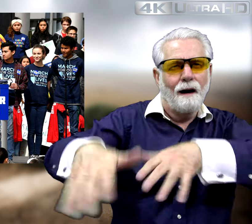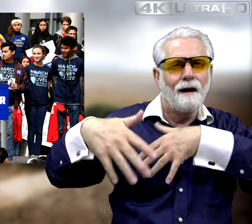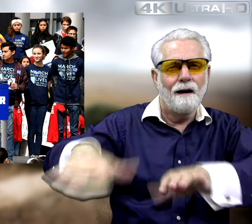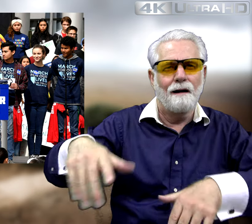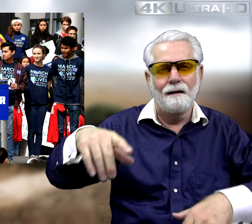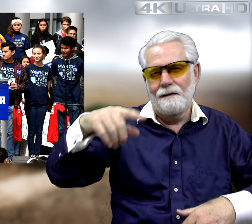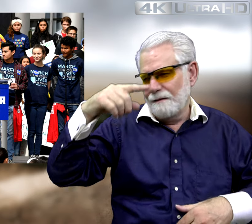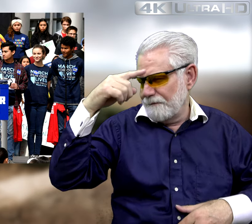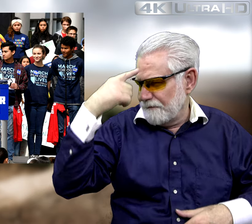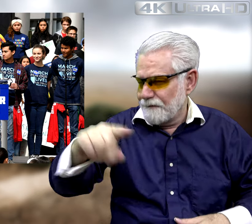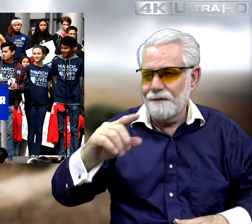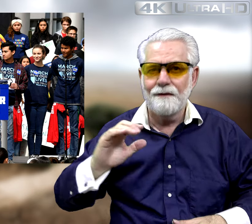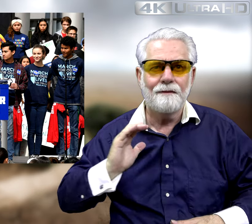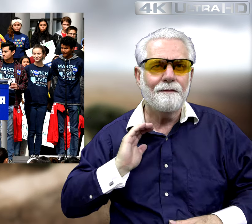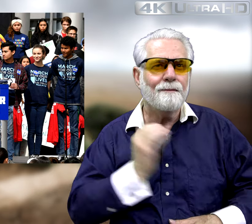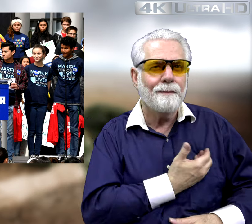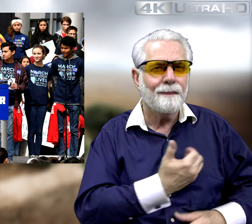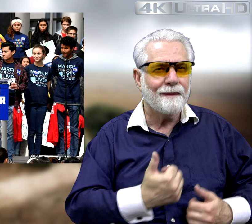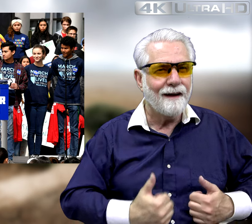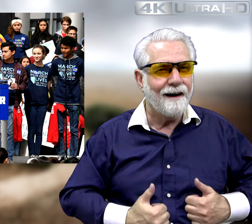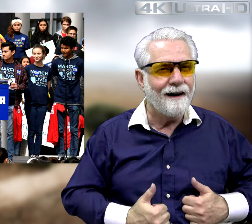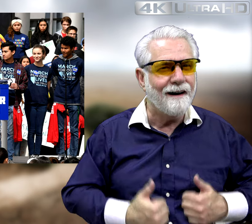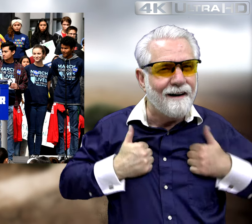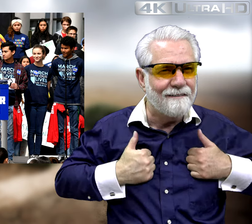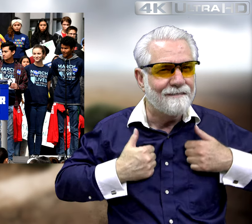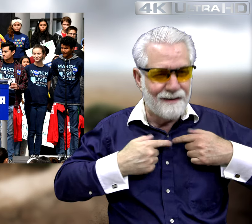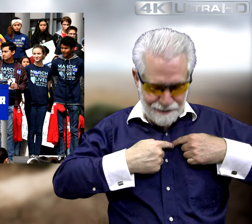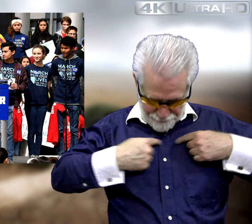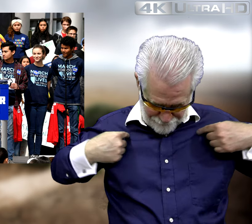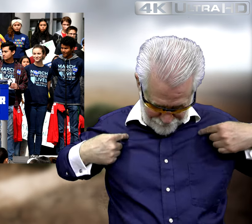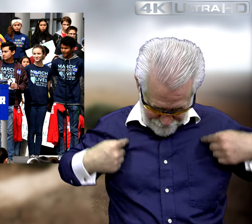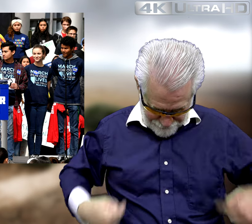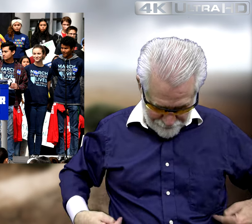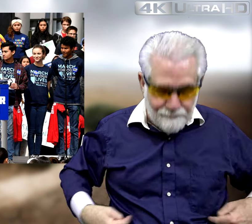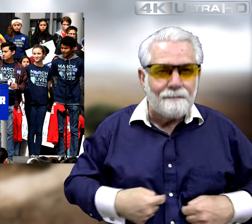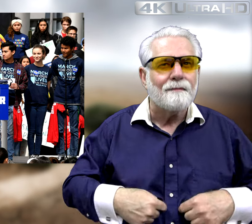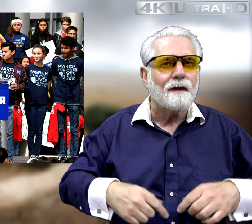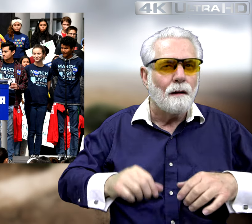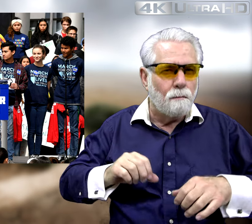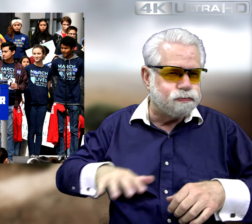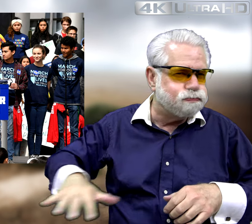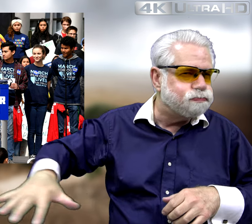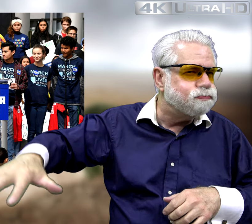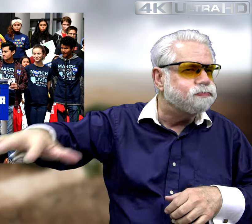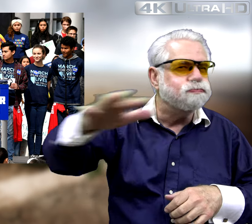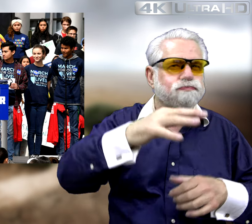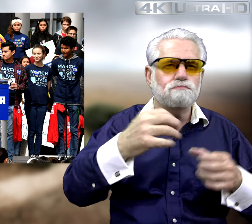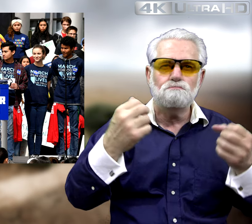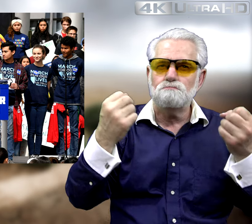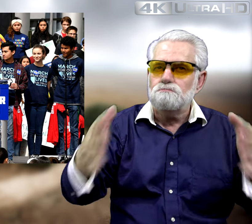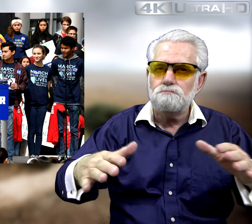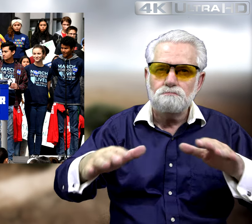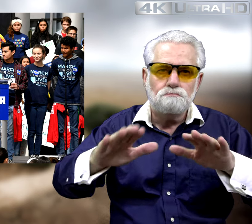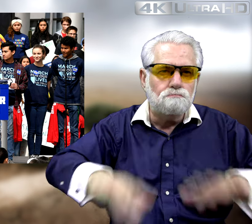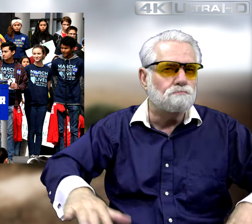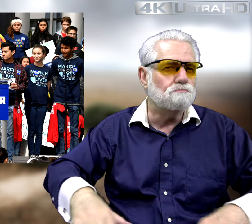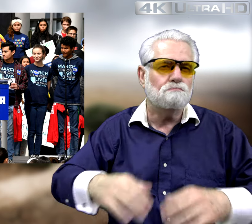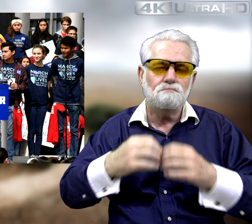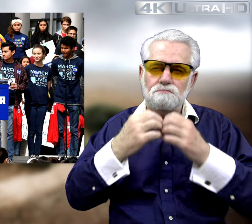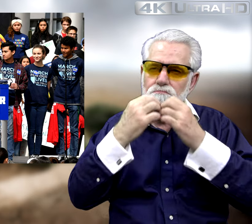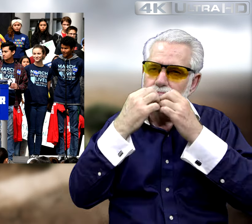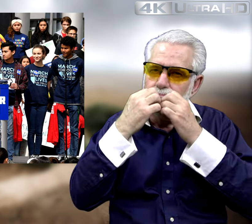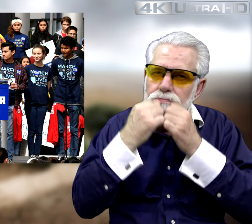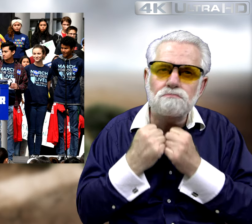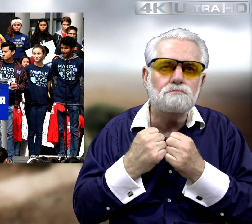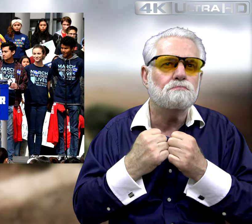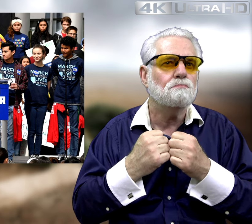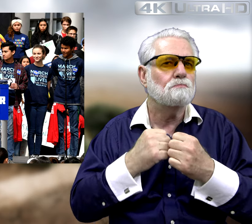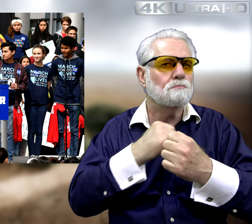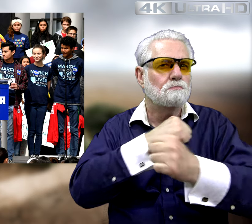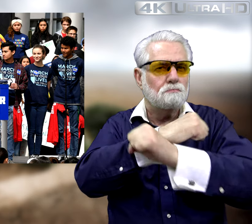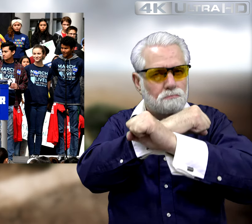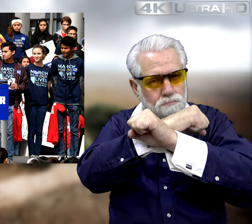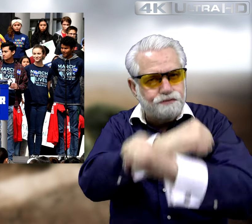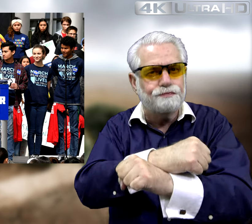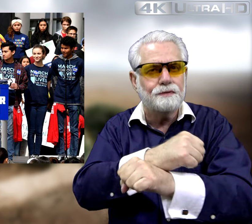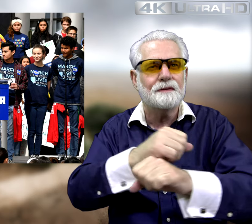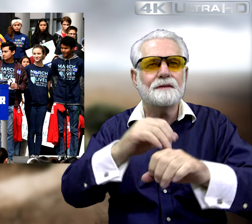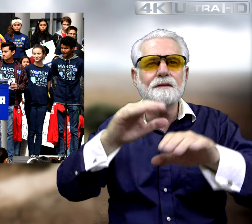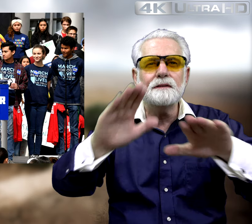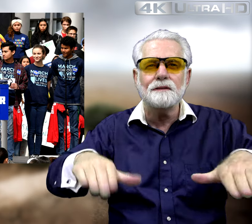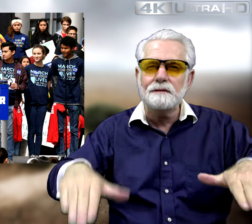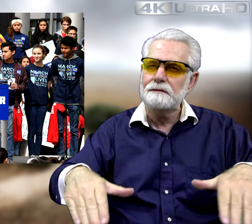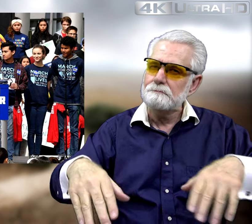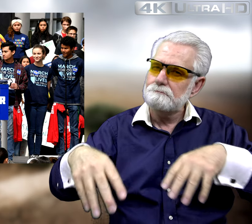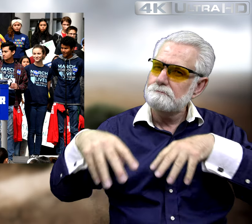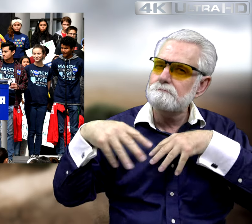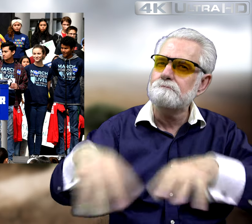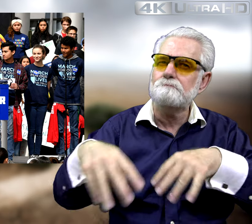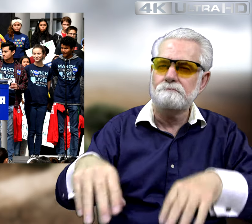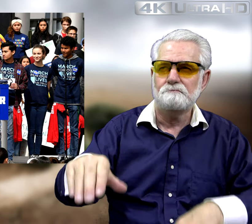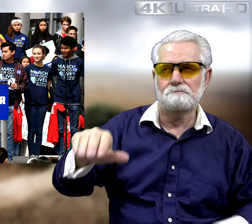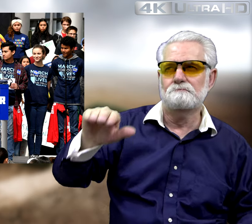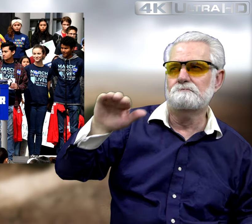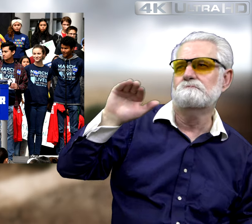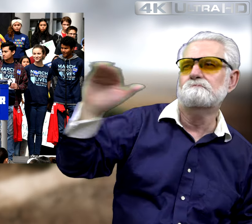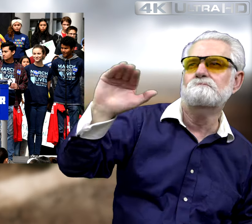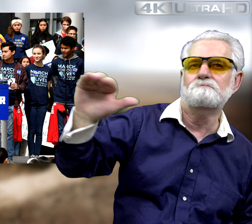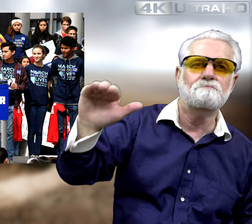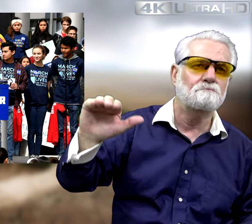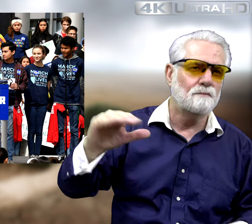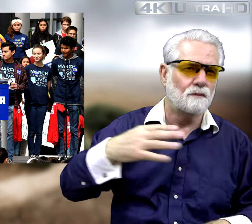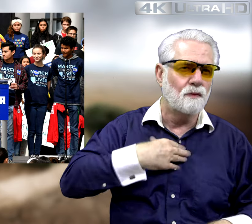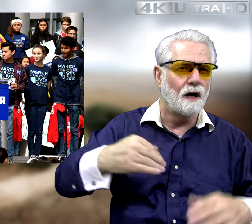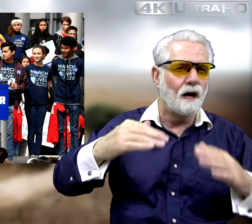They say “March for our lives” right on the front. All over children are cherished we need to protect our children and march.